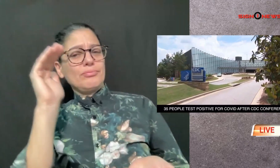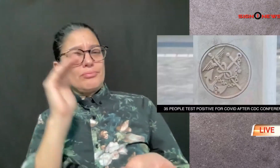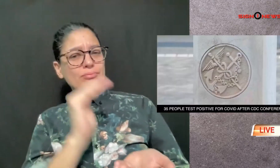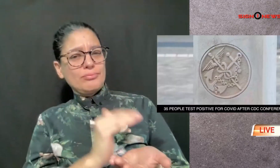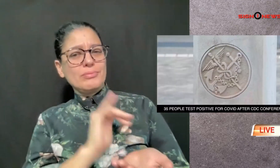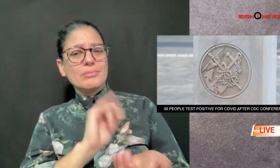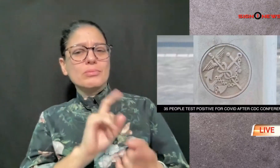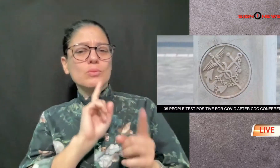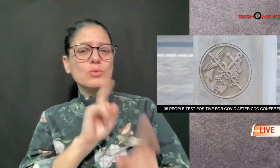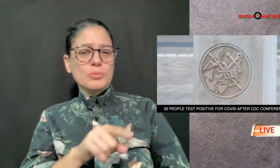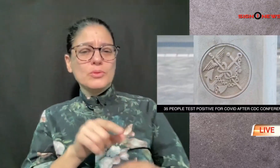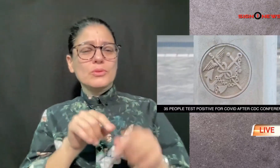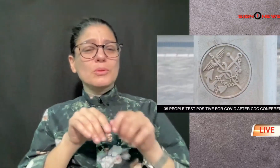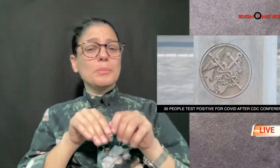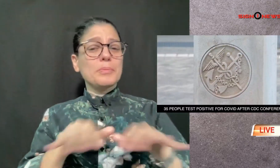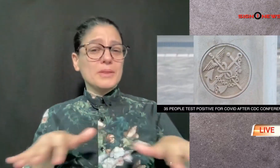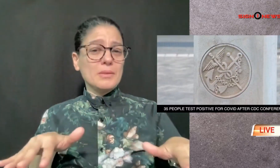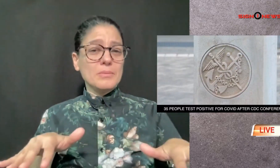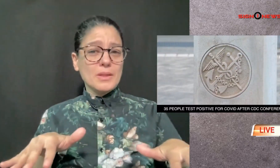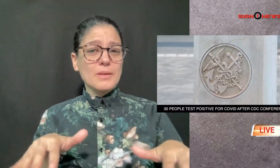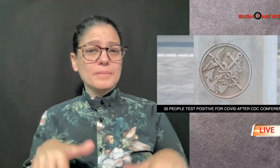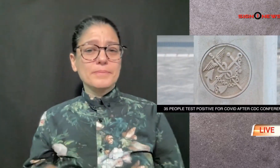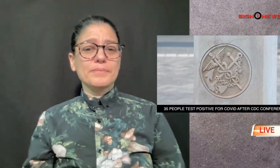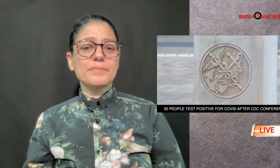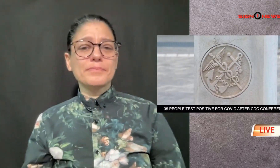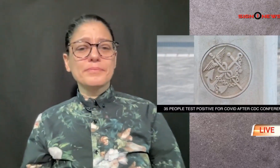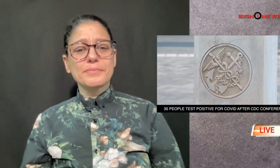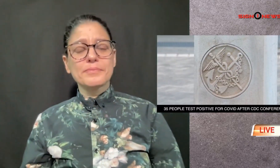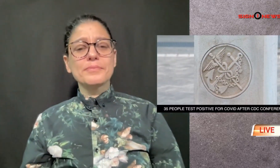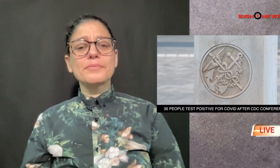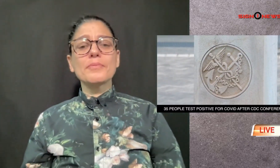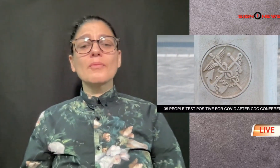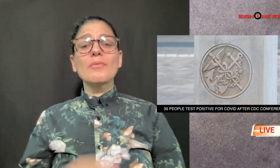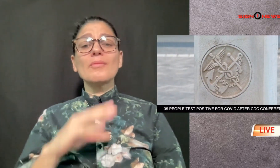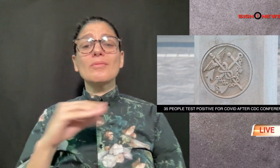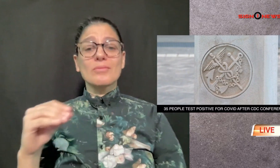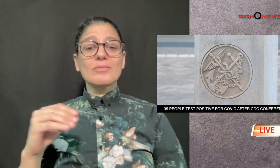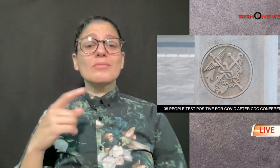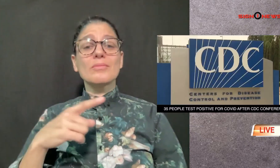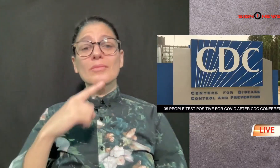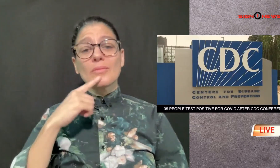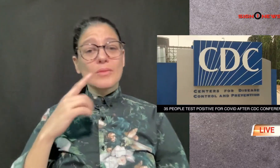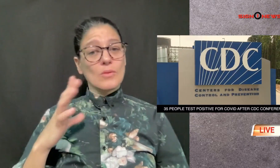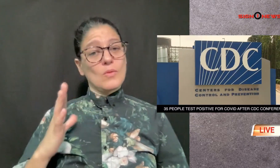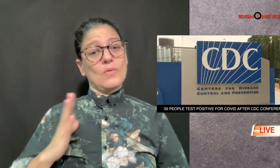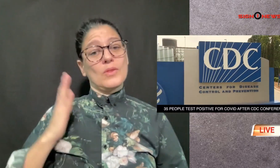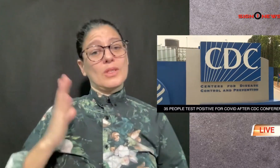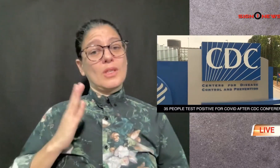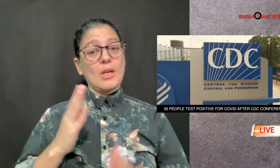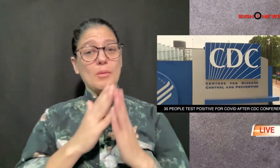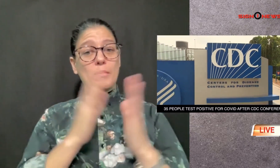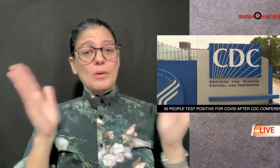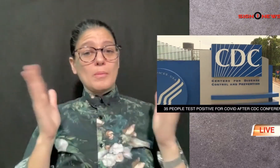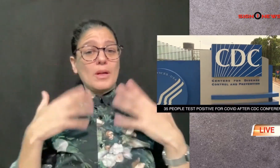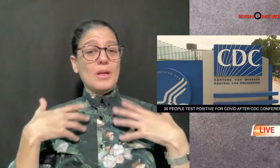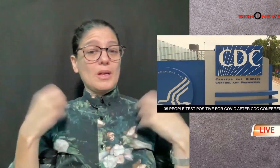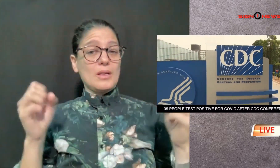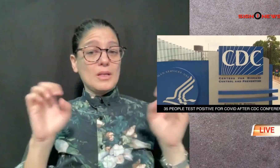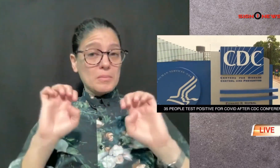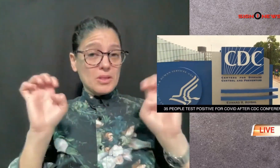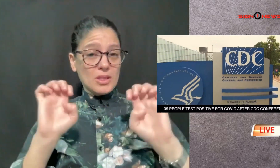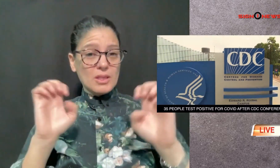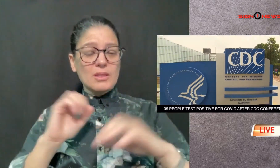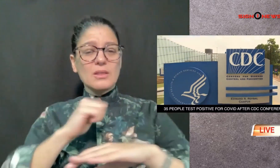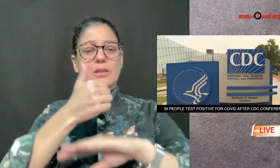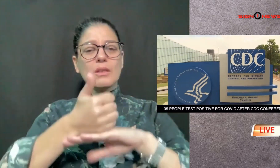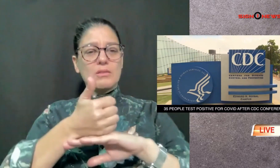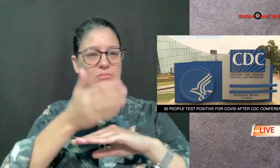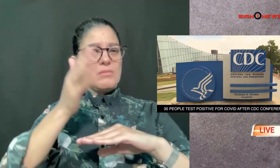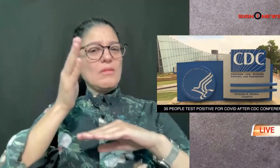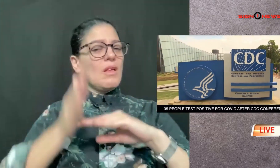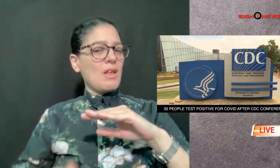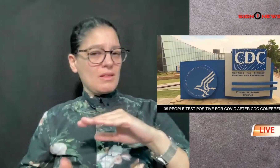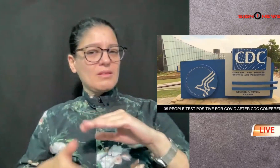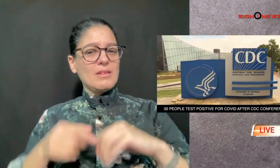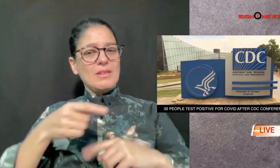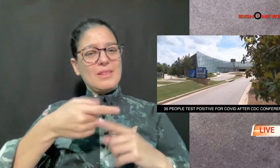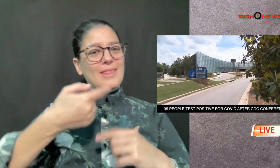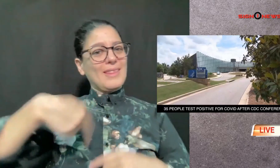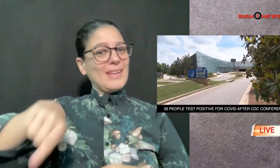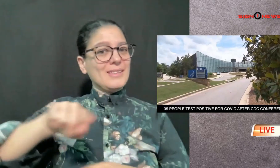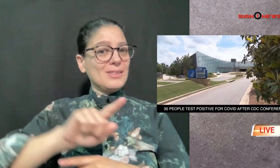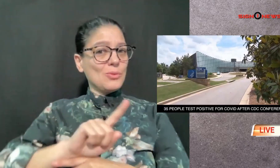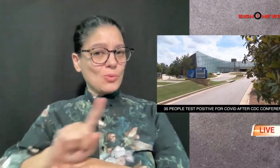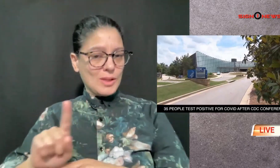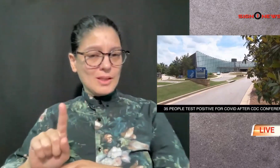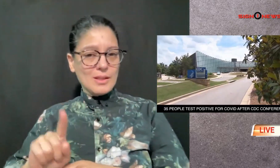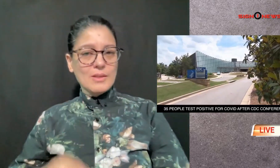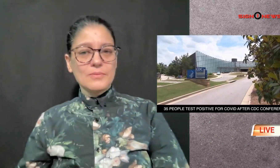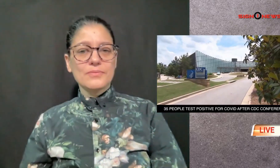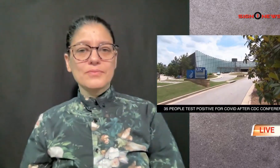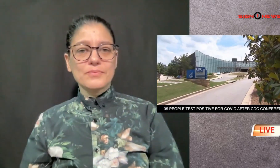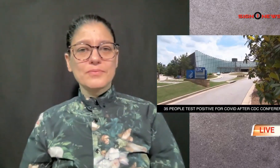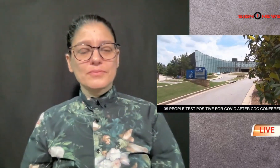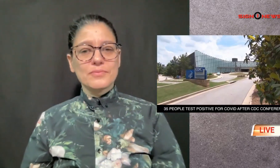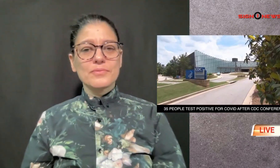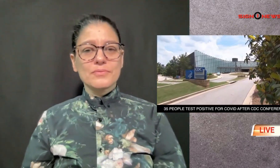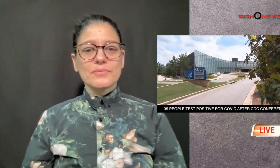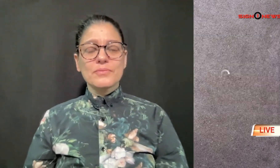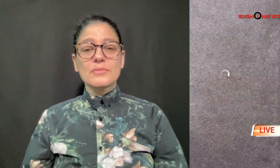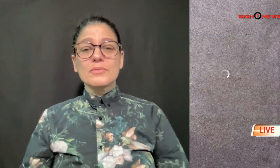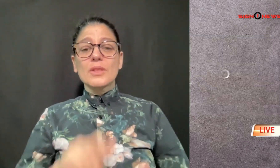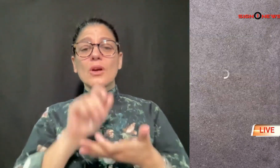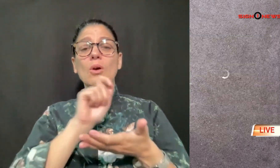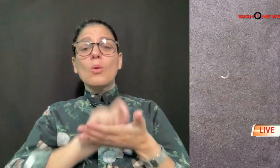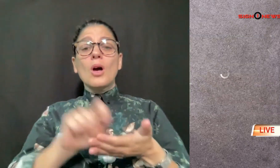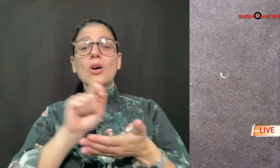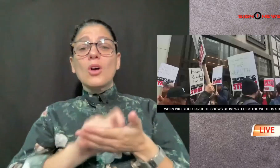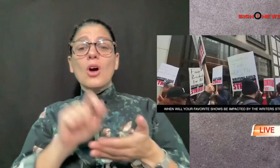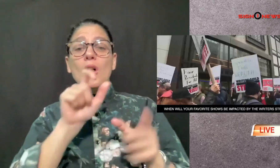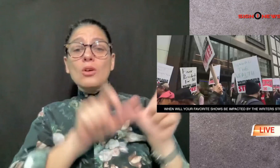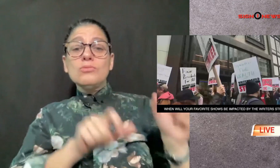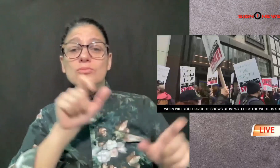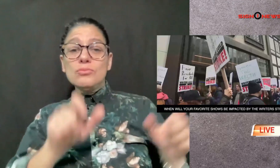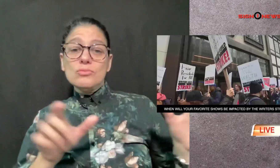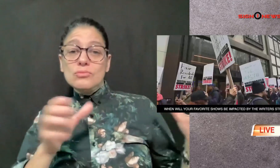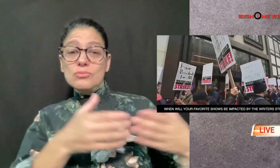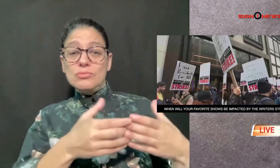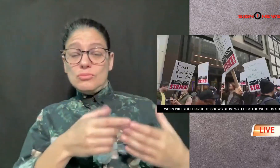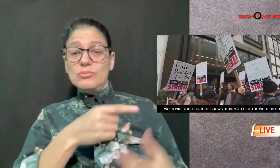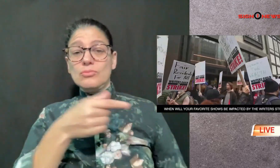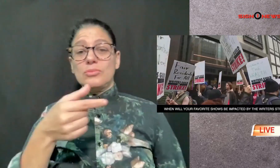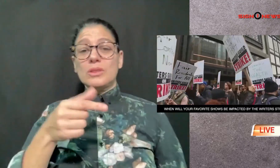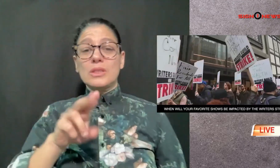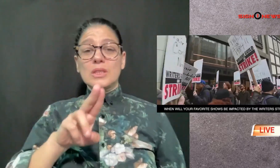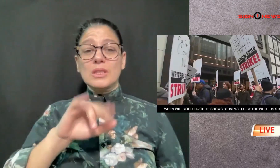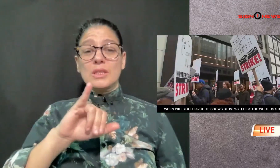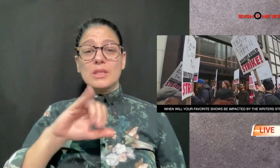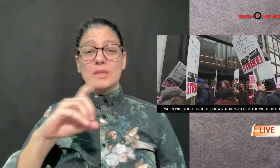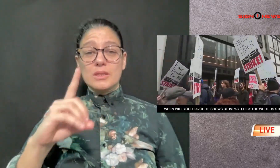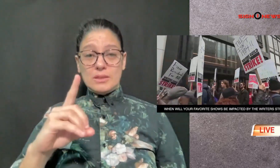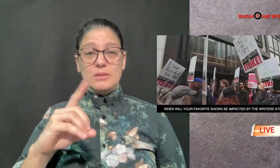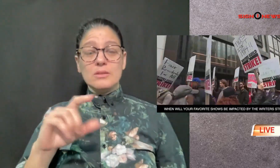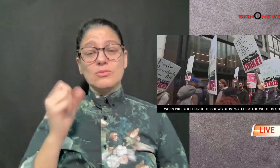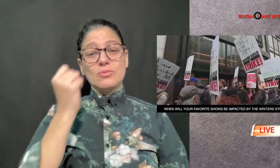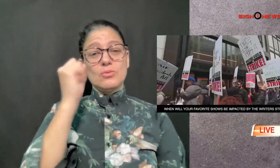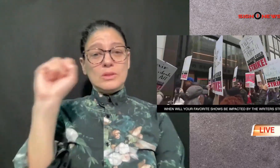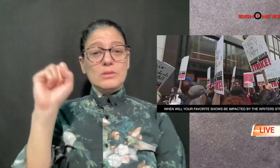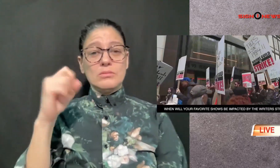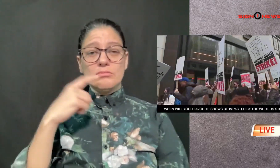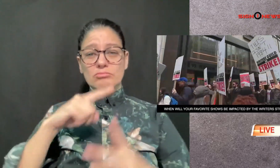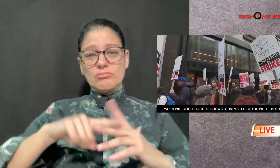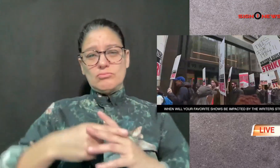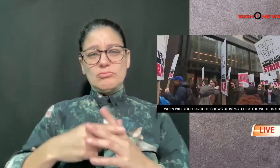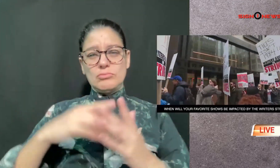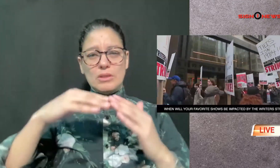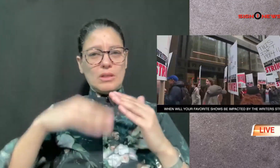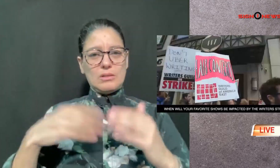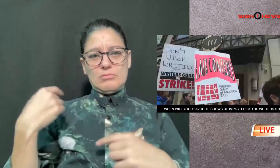to the pandemic and the official public health emergency is set to end next week